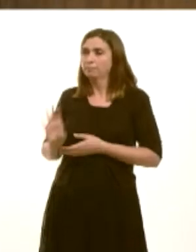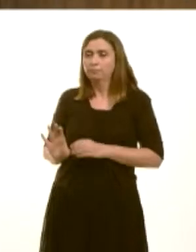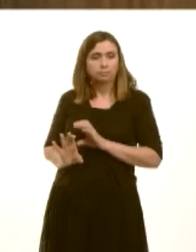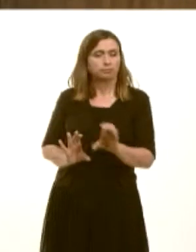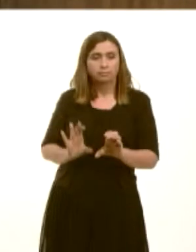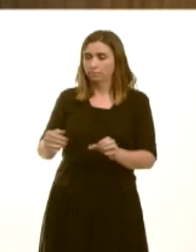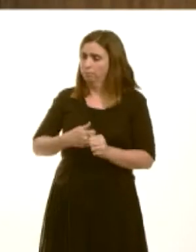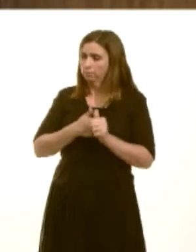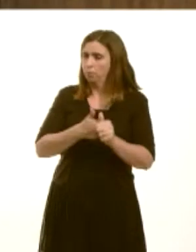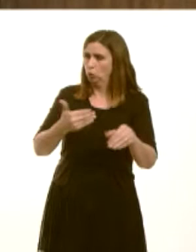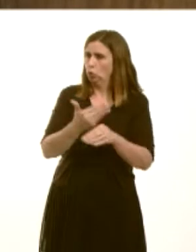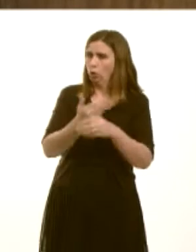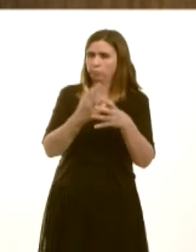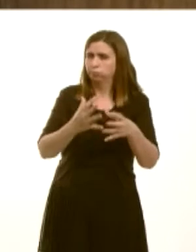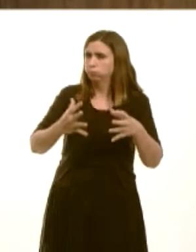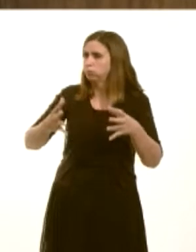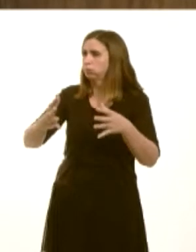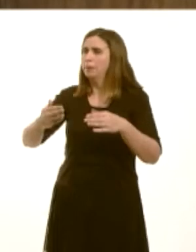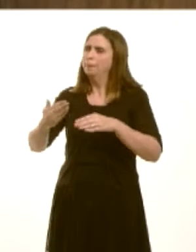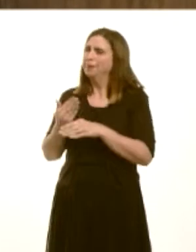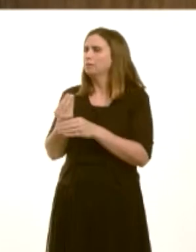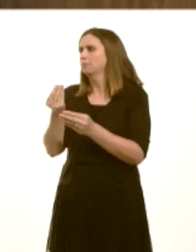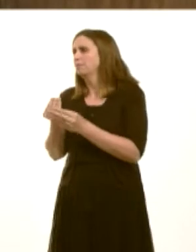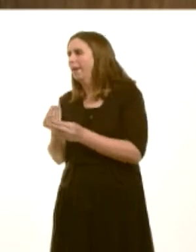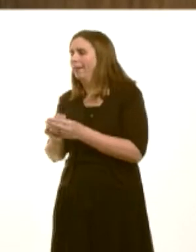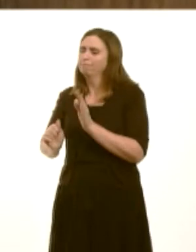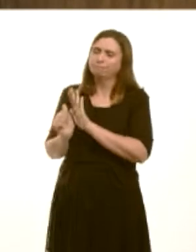right across Wales, investing in infrastructure, business finance, skills and innovation.